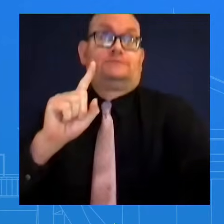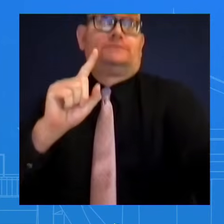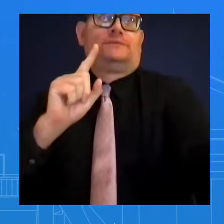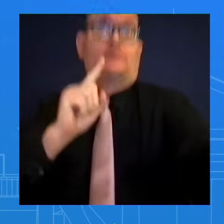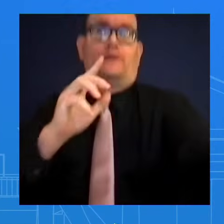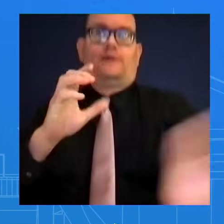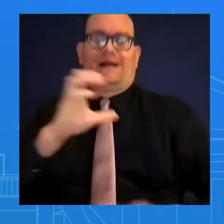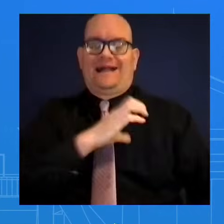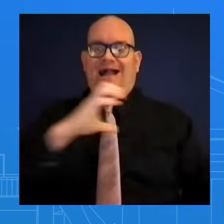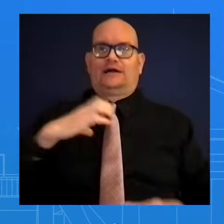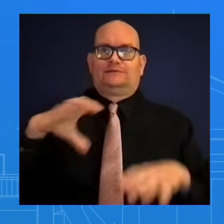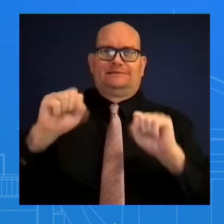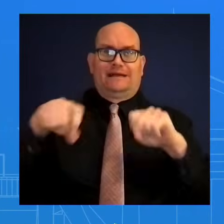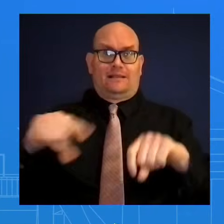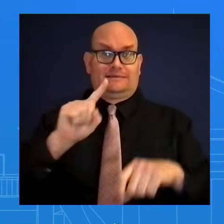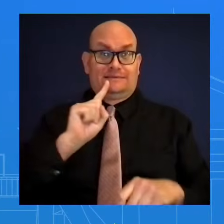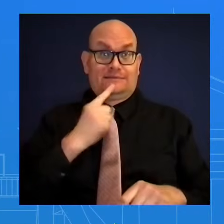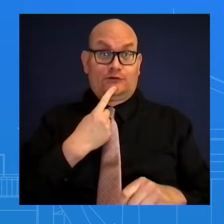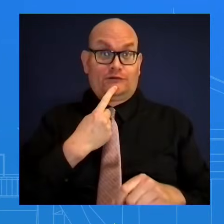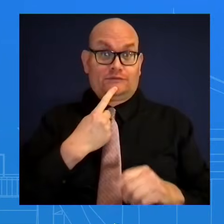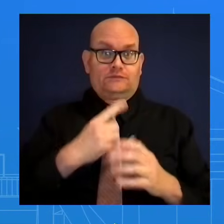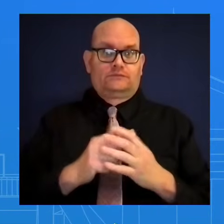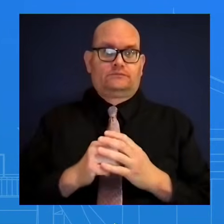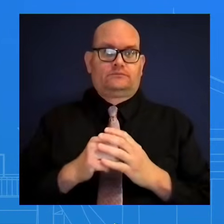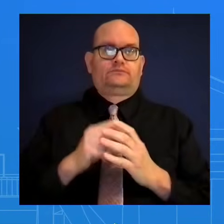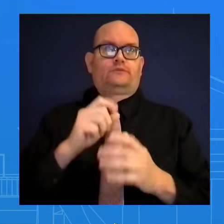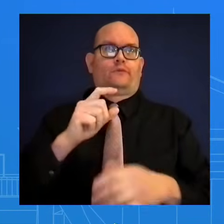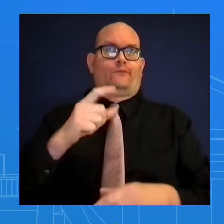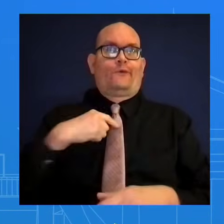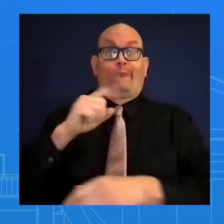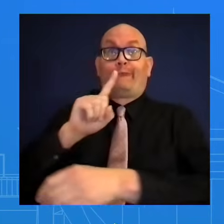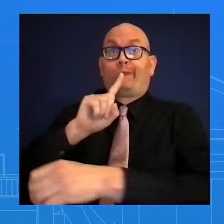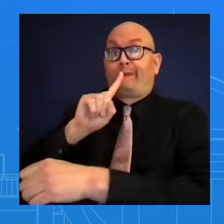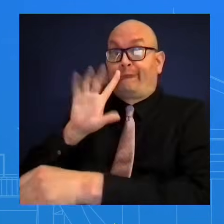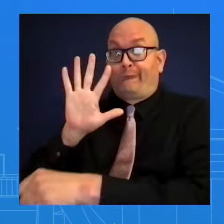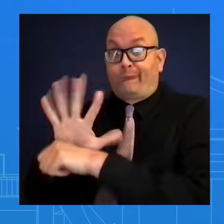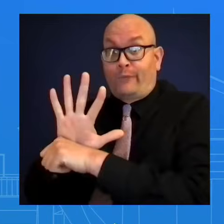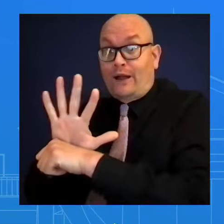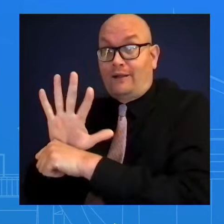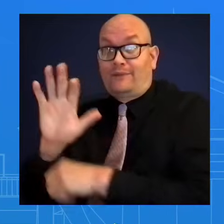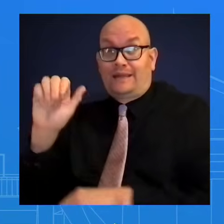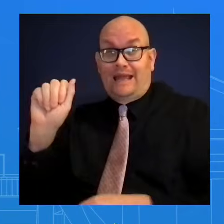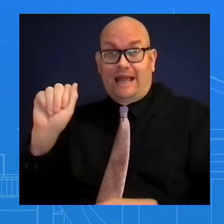and the challenges of artificial intelligence since coming into office: